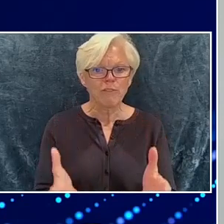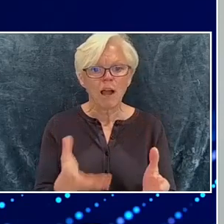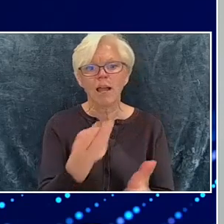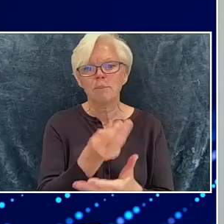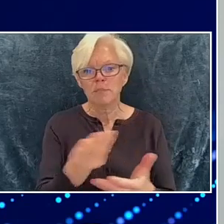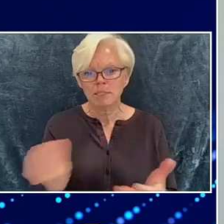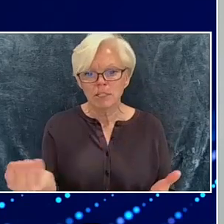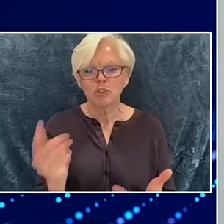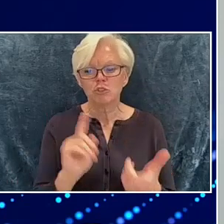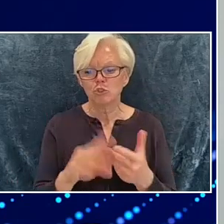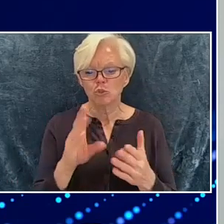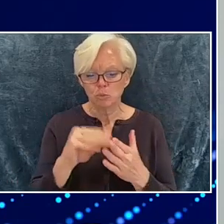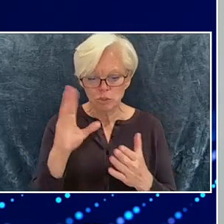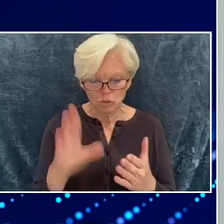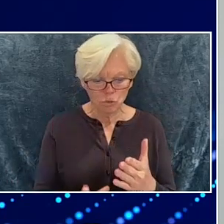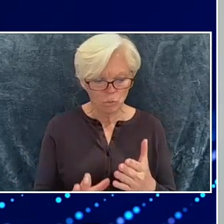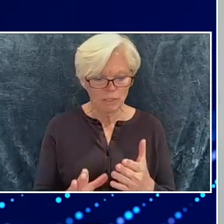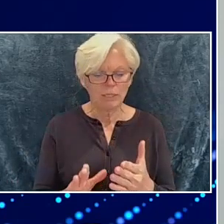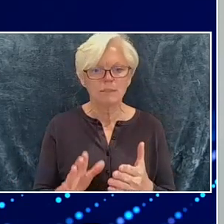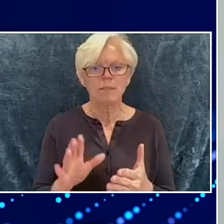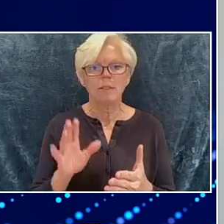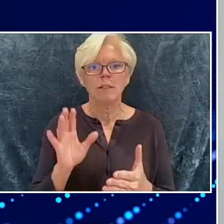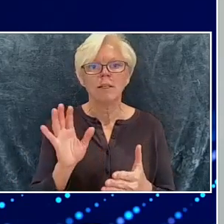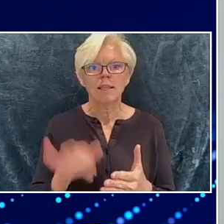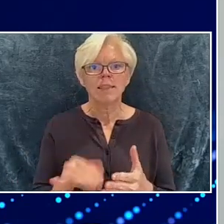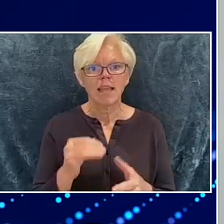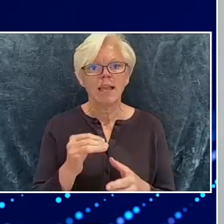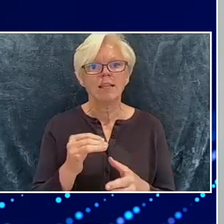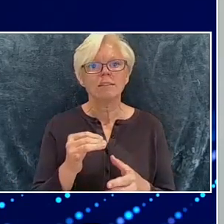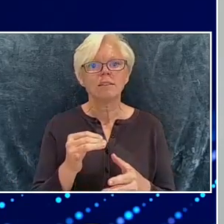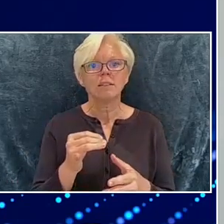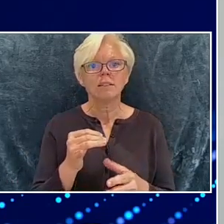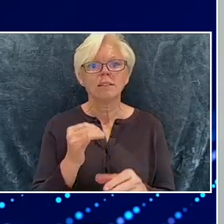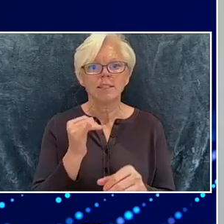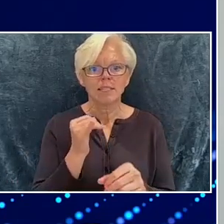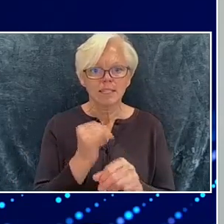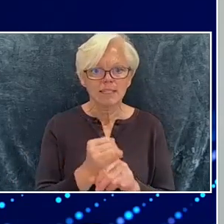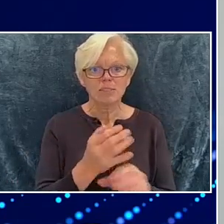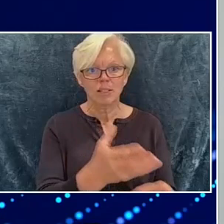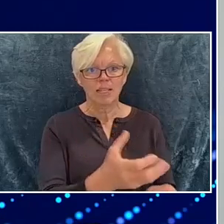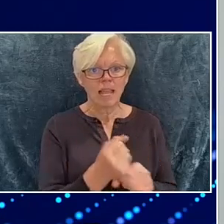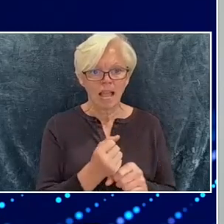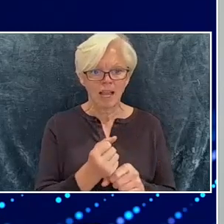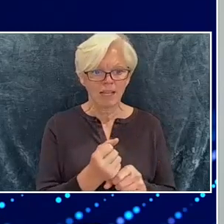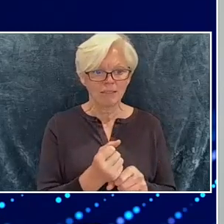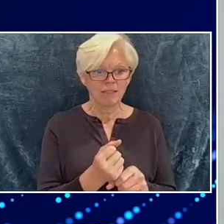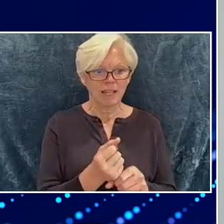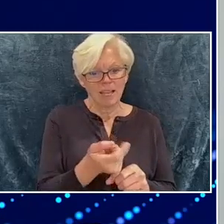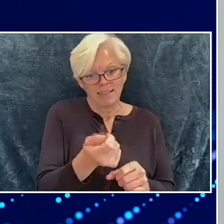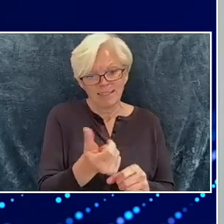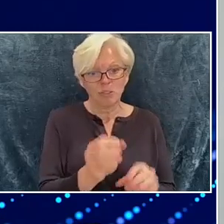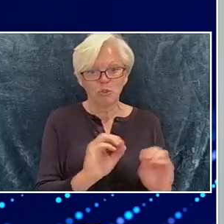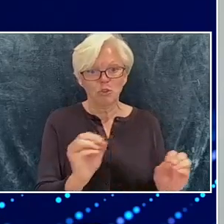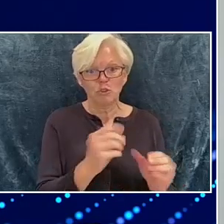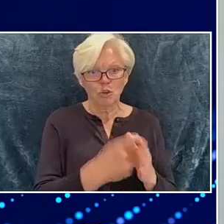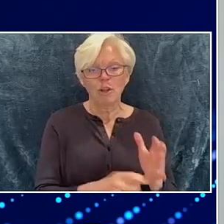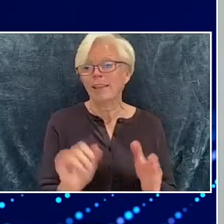students that the institution obtained at little to no cost. For example, open educational resources.